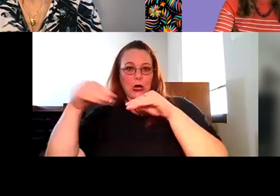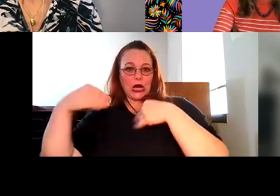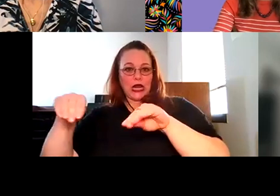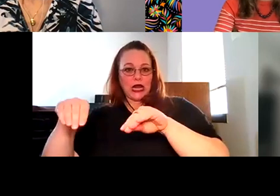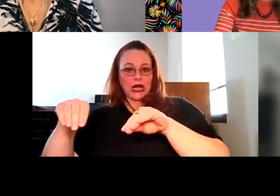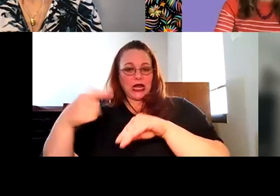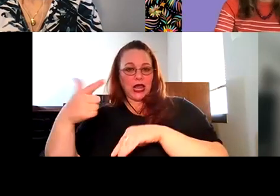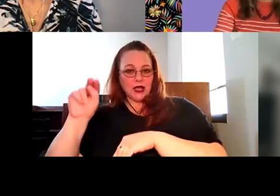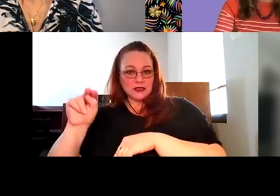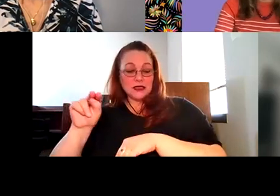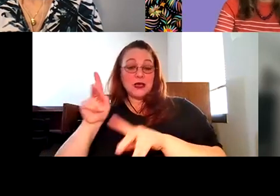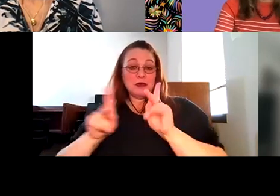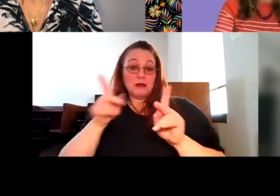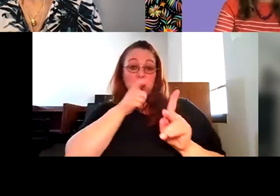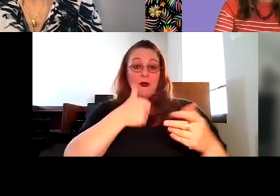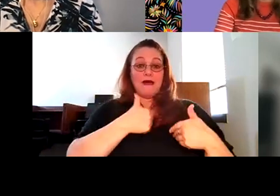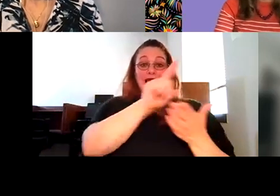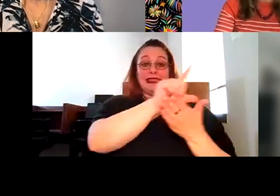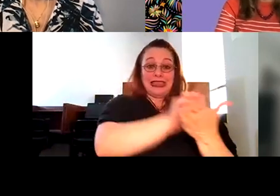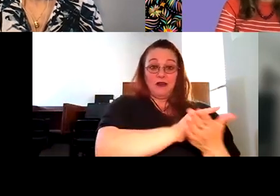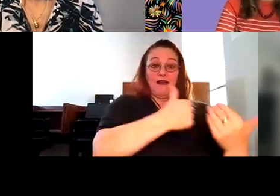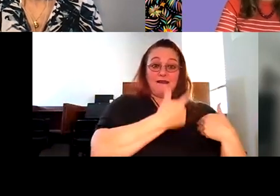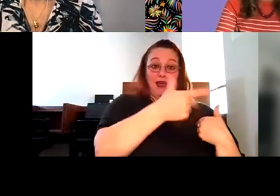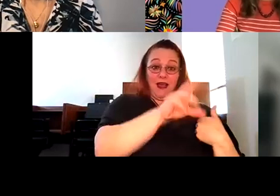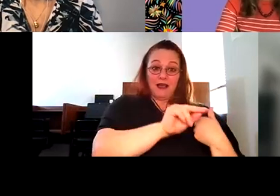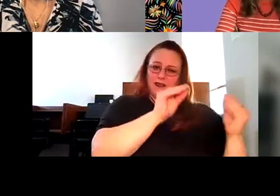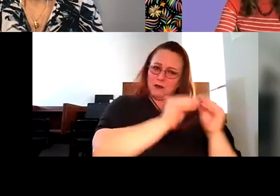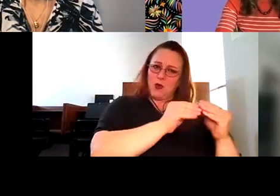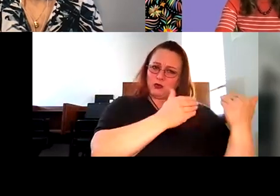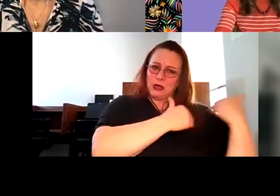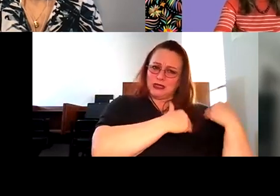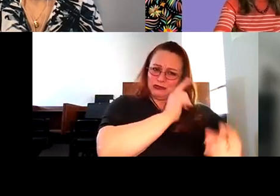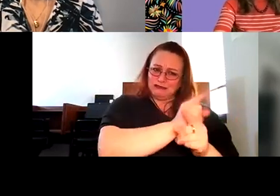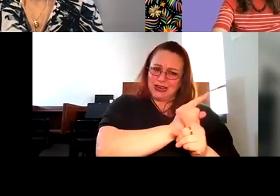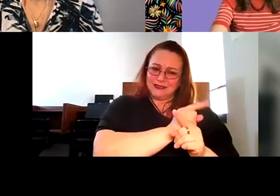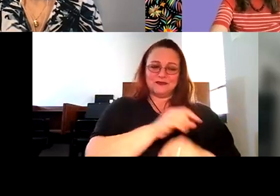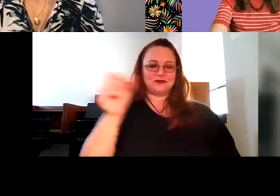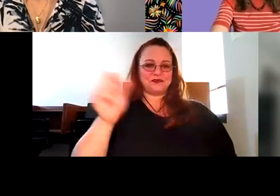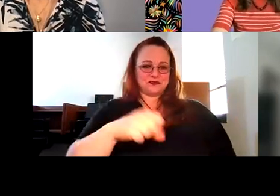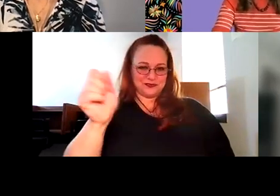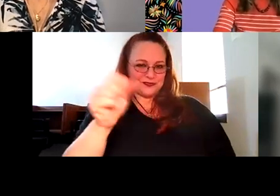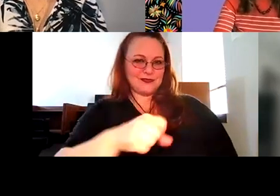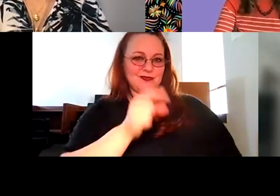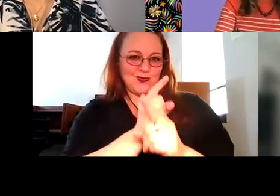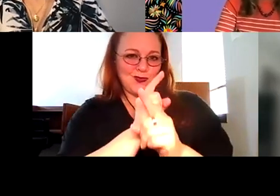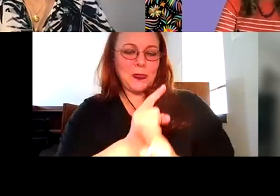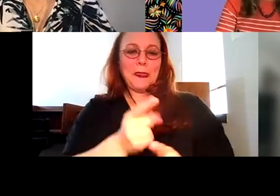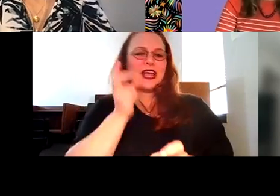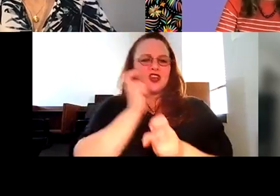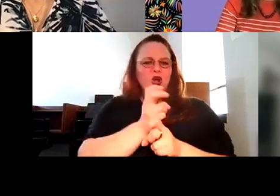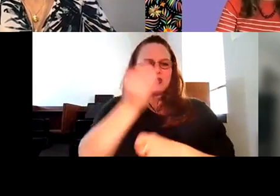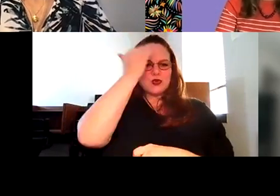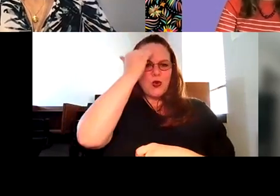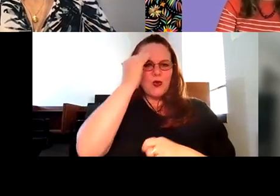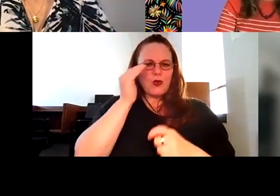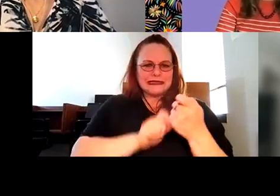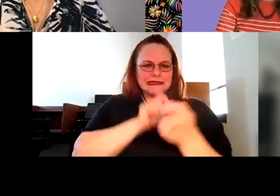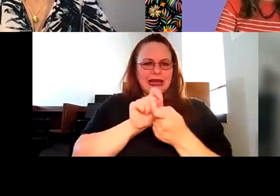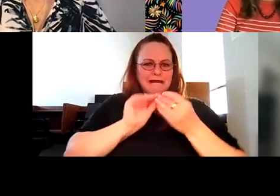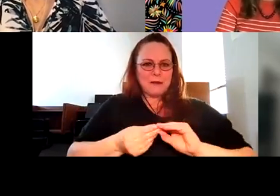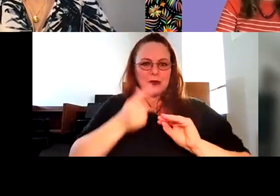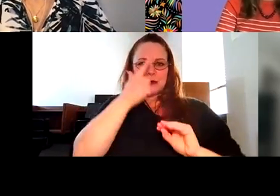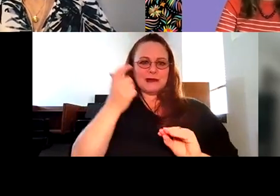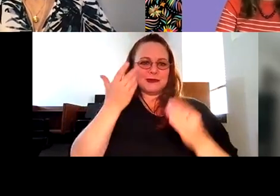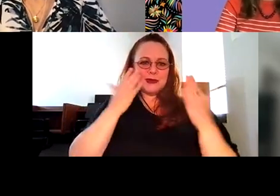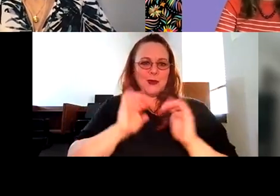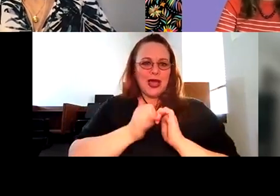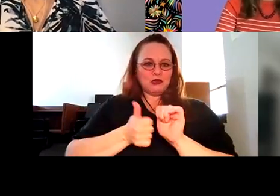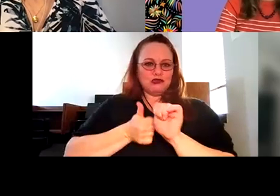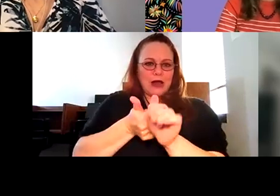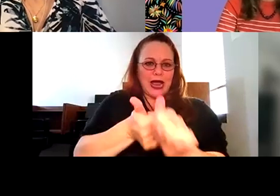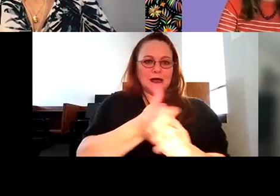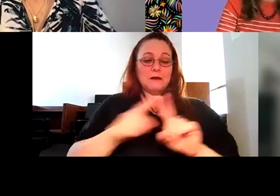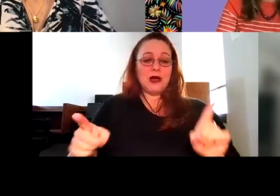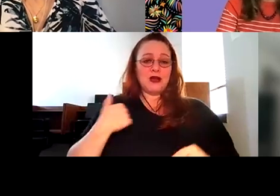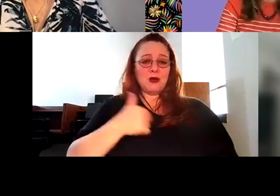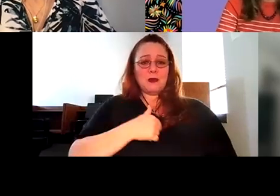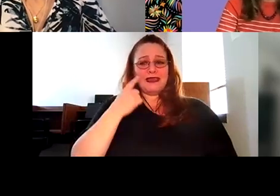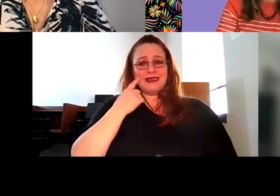Robyn Thomas: Yes, that is correct. So you know we have. Gosh, that it's hard to know an exact number, because we don't actually have any Mac mechanism for tracking it. But we believe we have something like eighty to one hundred million